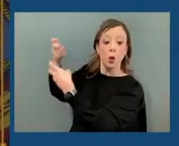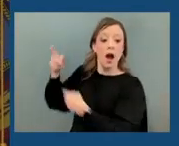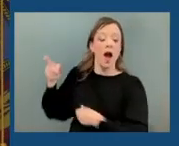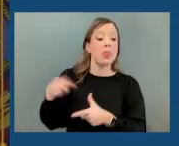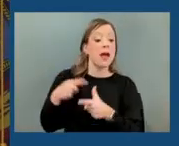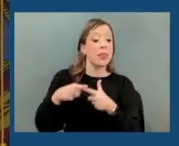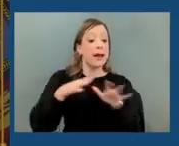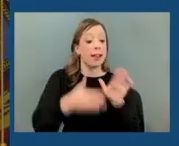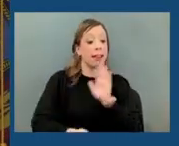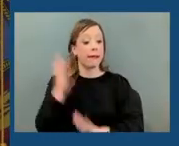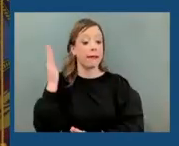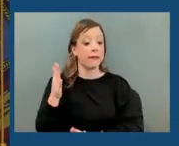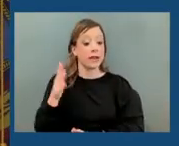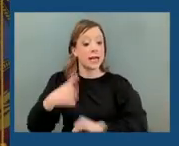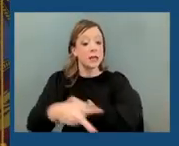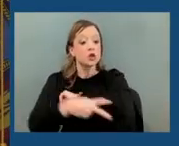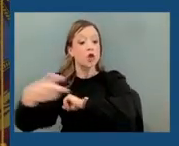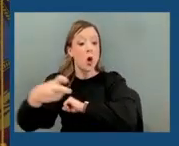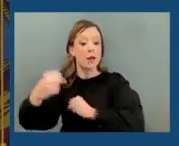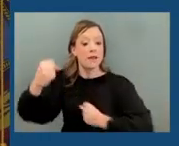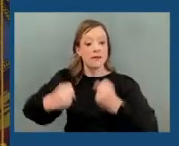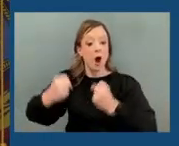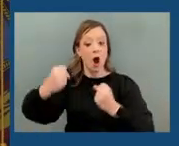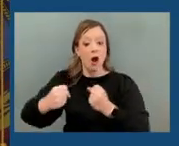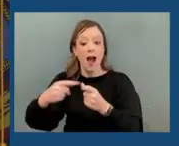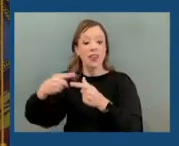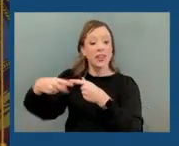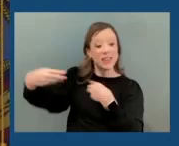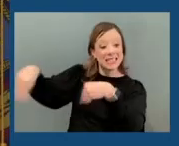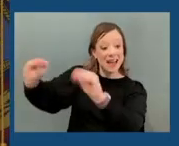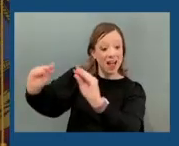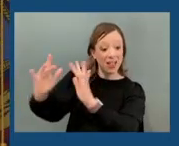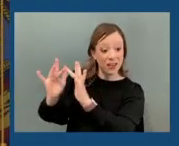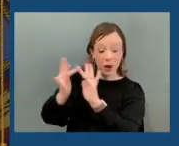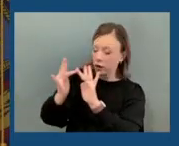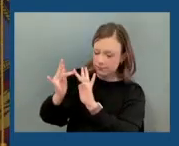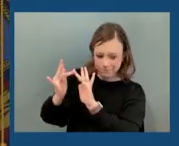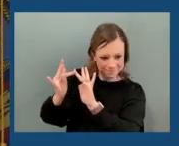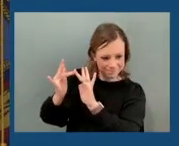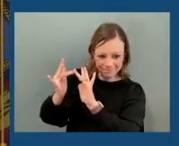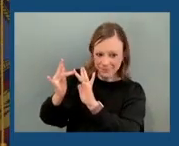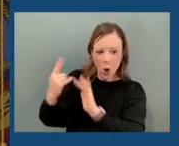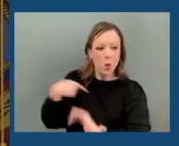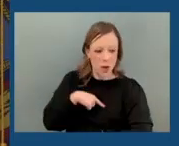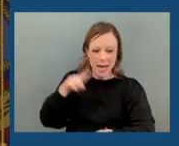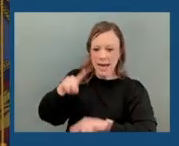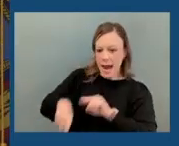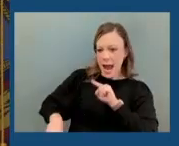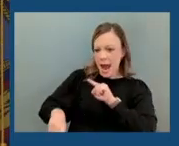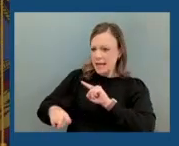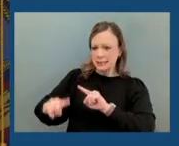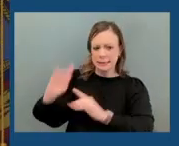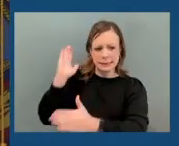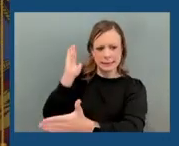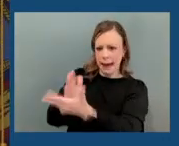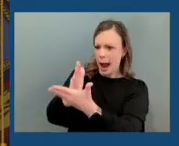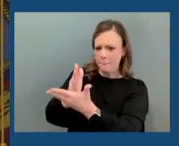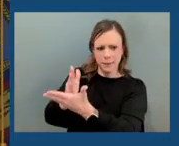And then sell it on the internet. We can shut that down. I know we can. So I said I've multifaceted approach.